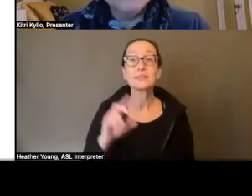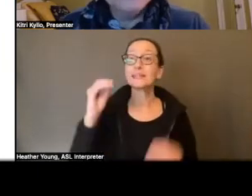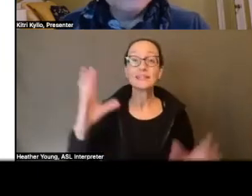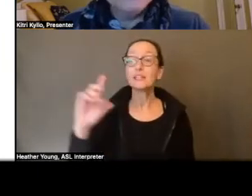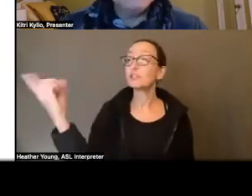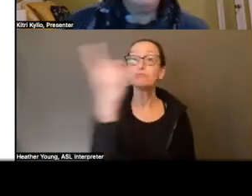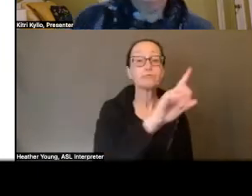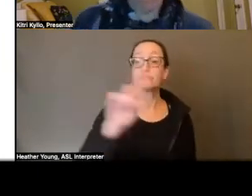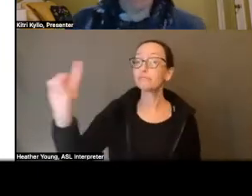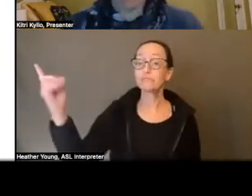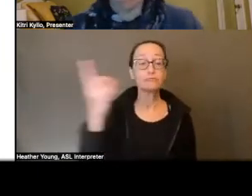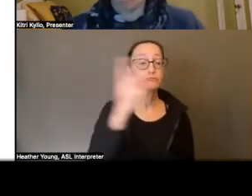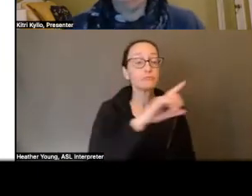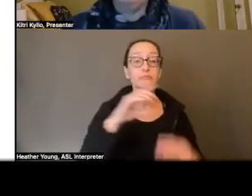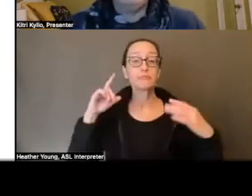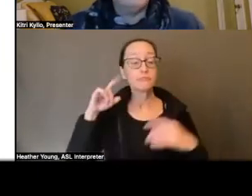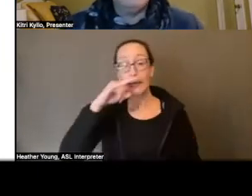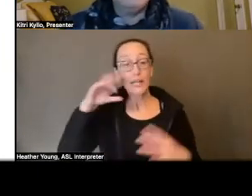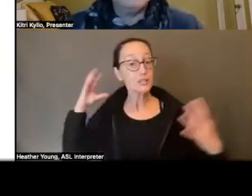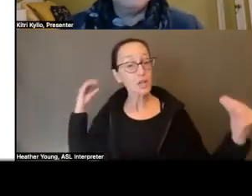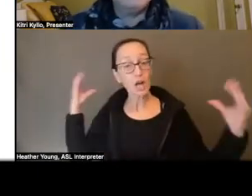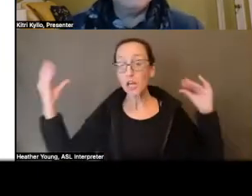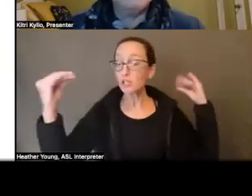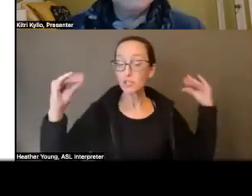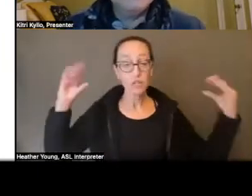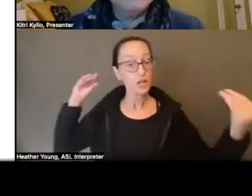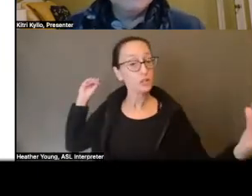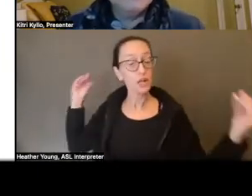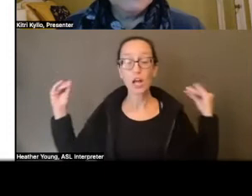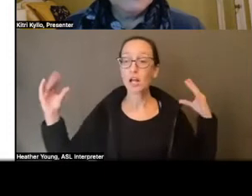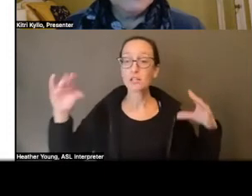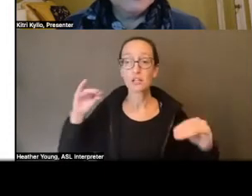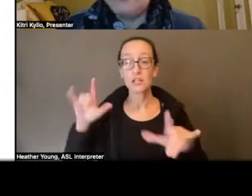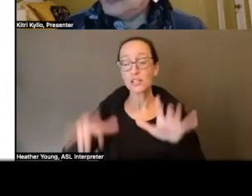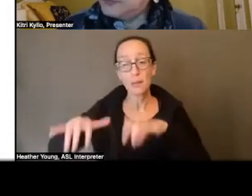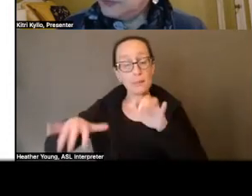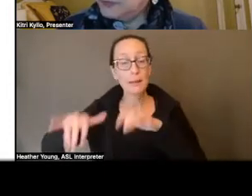The kids are talking behind the teacher's back. Kids are typing on the desk, you know.